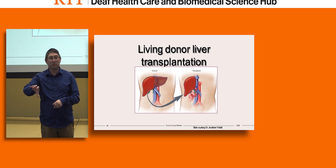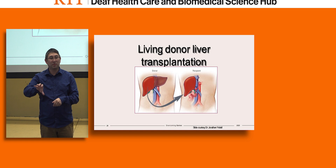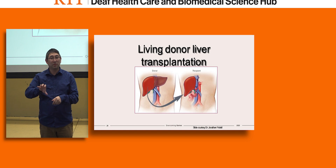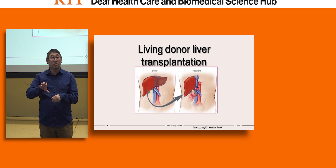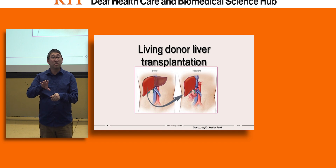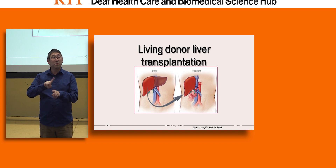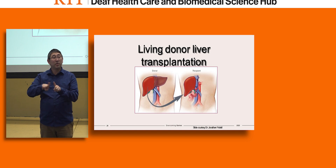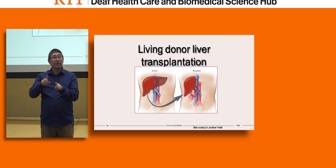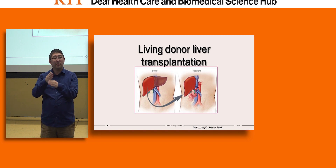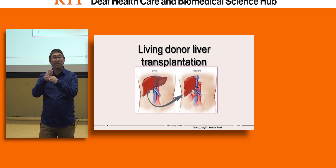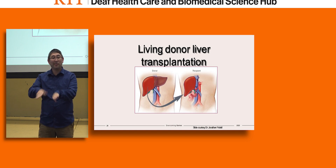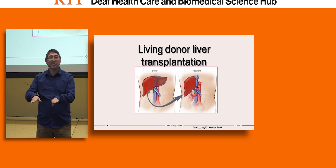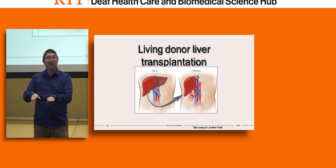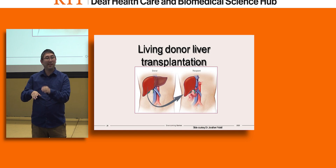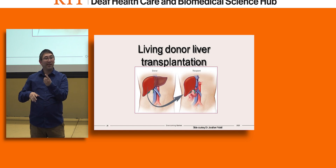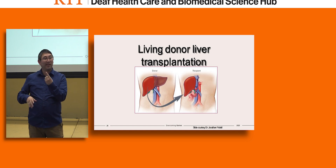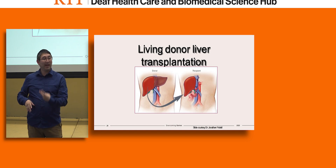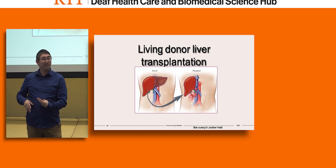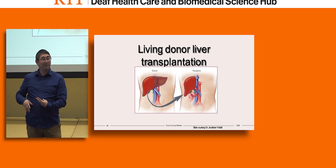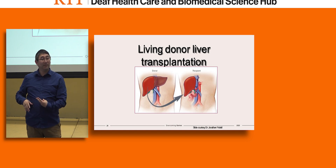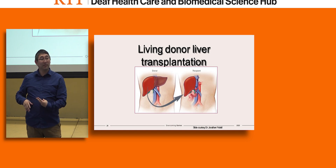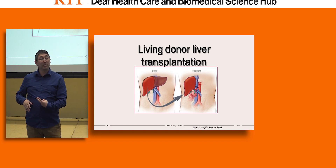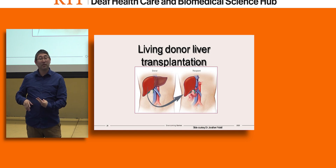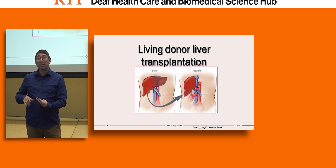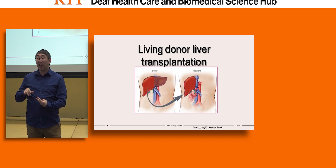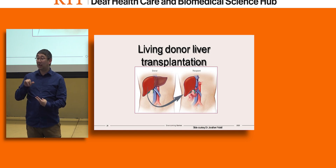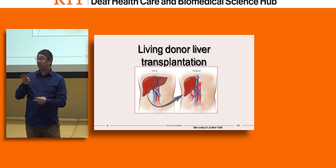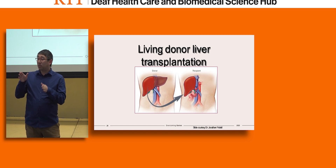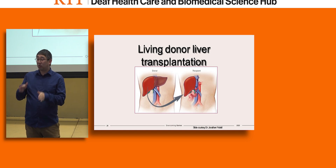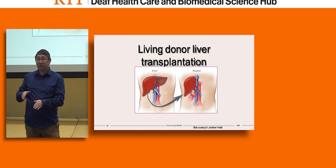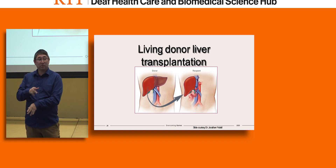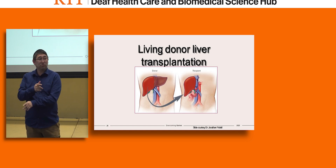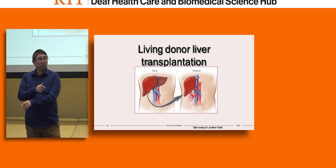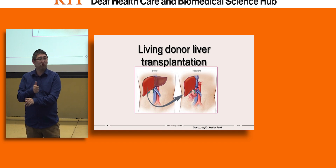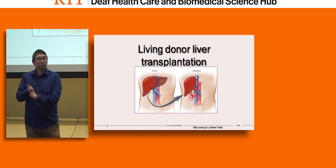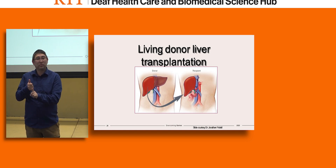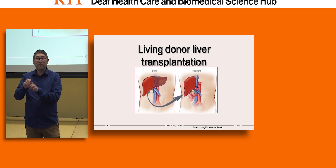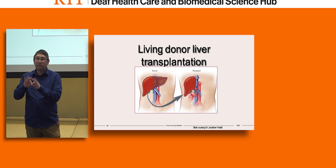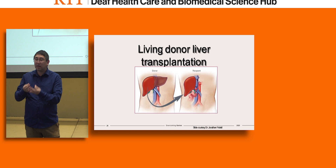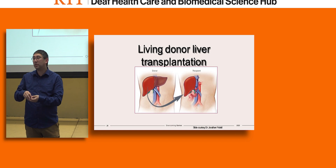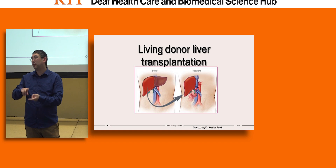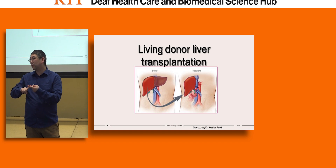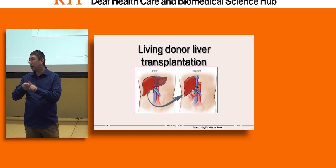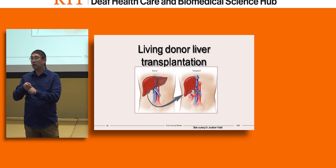and give them just half of a liver of someone who's living, who's either a family, a friend,